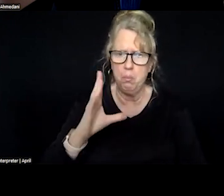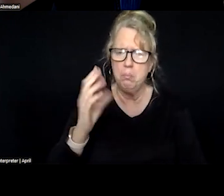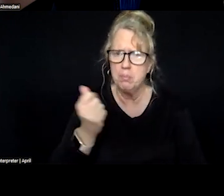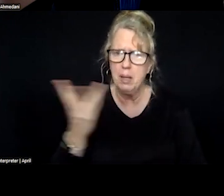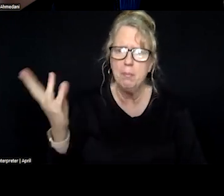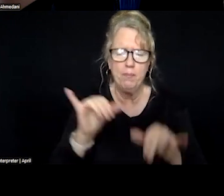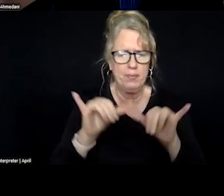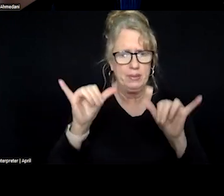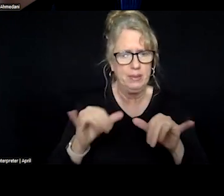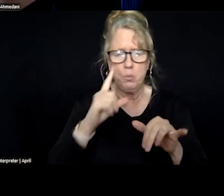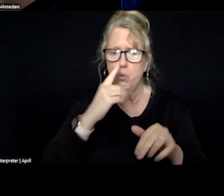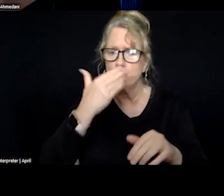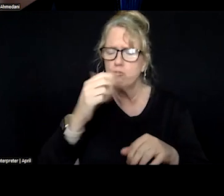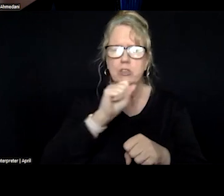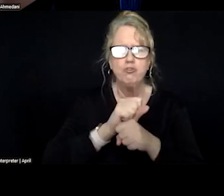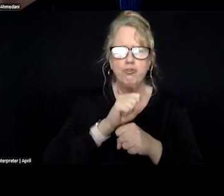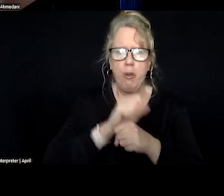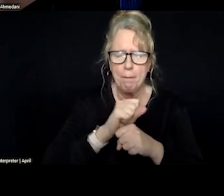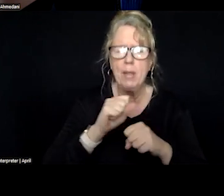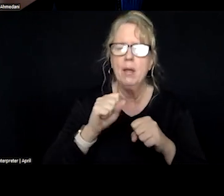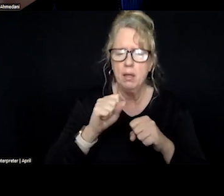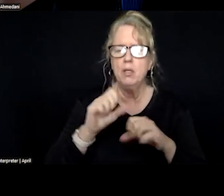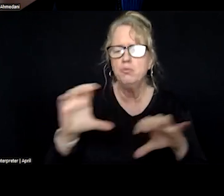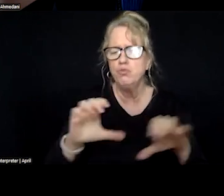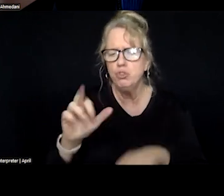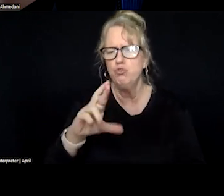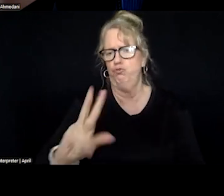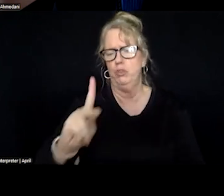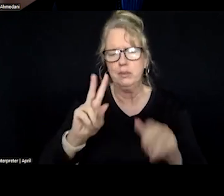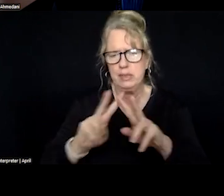SYSTEMS DID A REALLY GOOD JOB OF RISK ASSESSMENT MOST OF THE TIME.